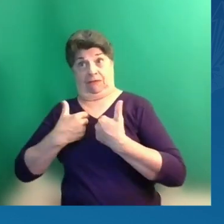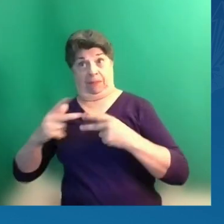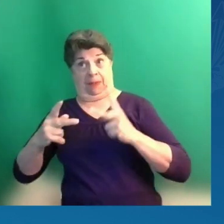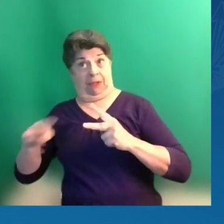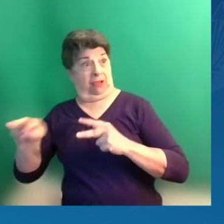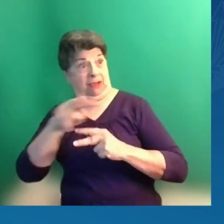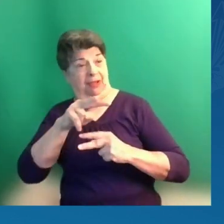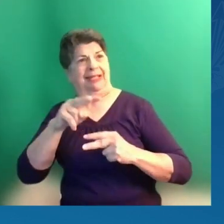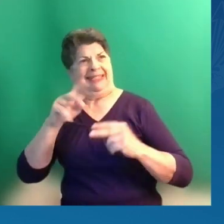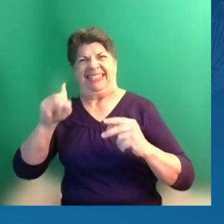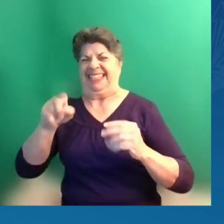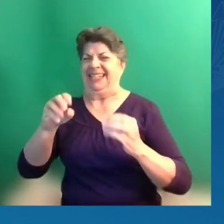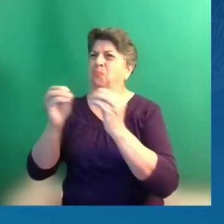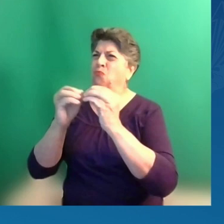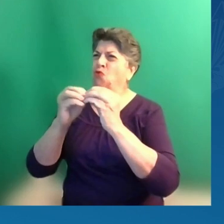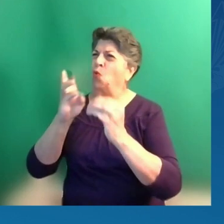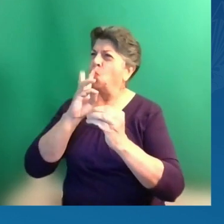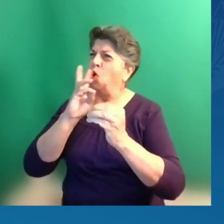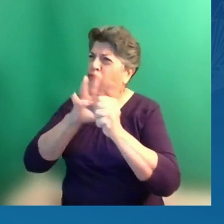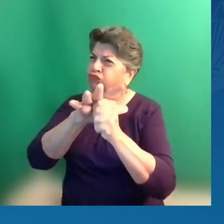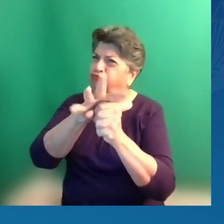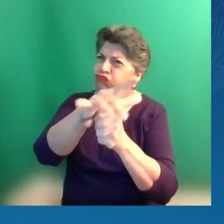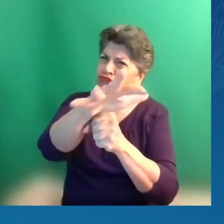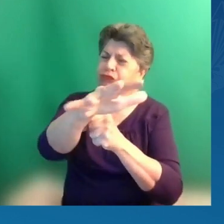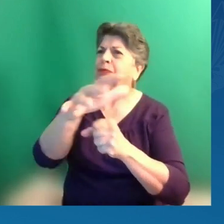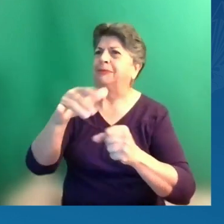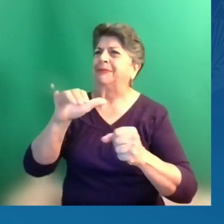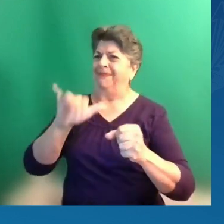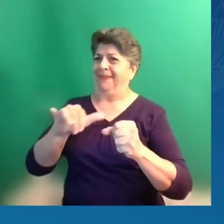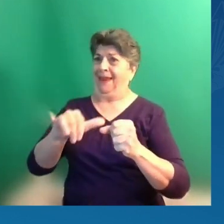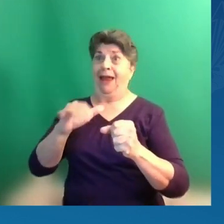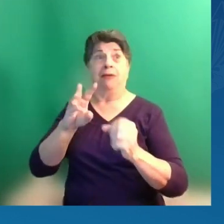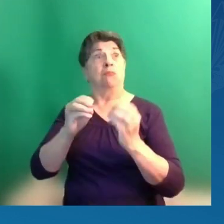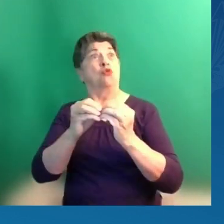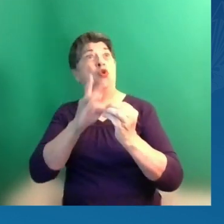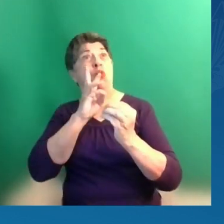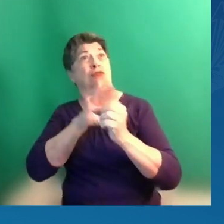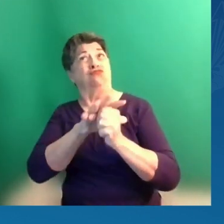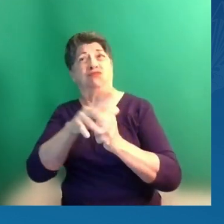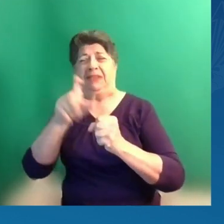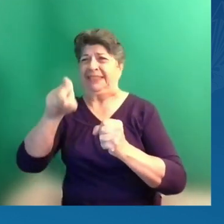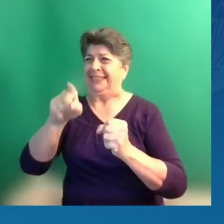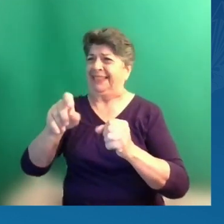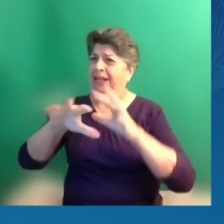including impacts of floods and droughts, can create unprecedented challenges for governments,